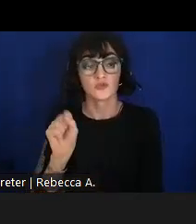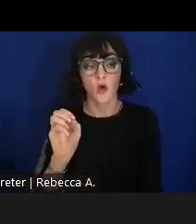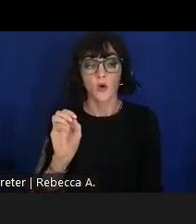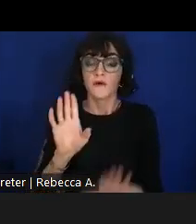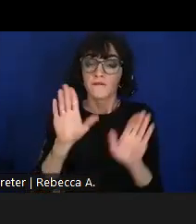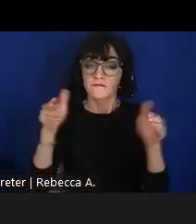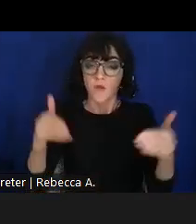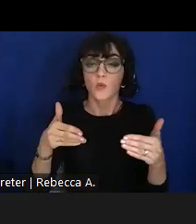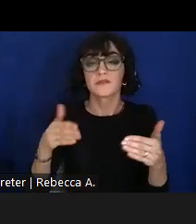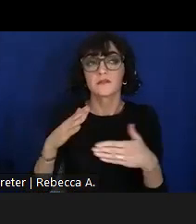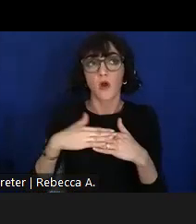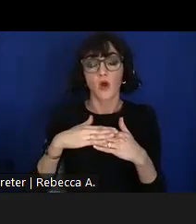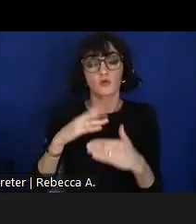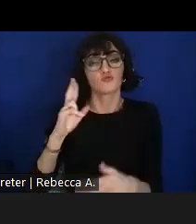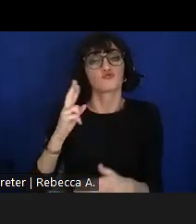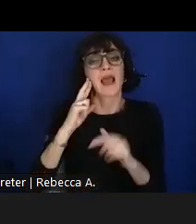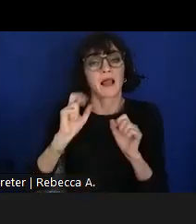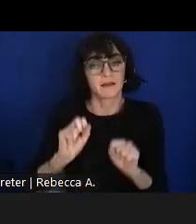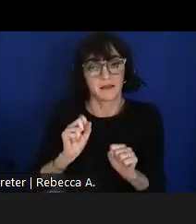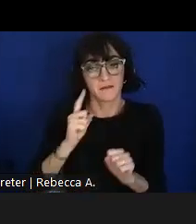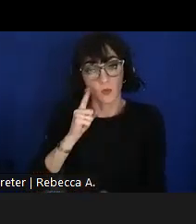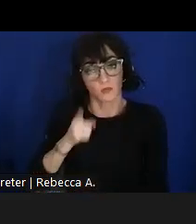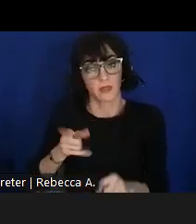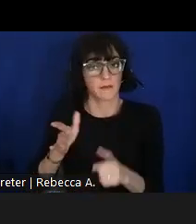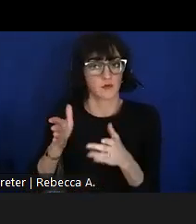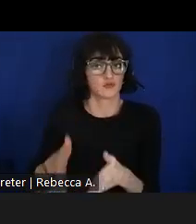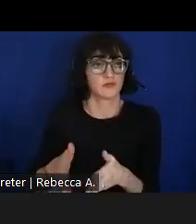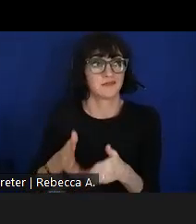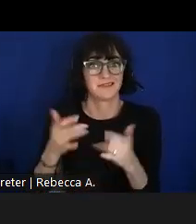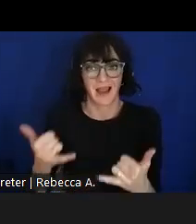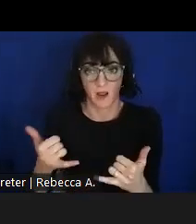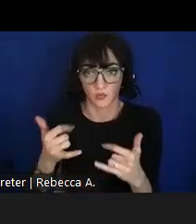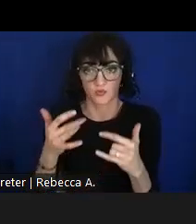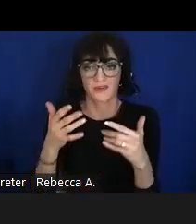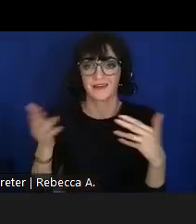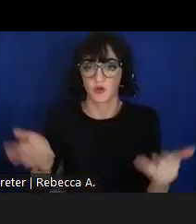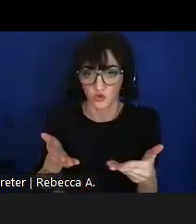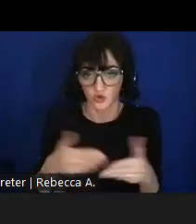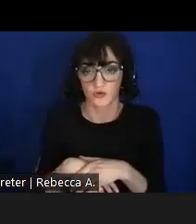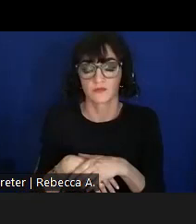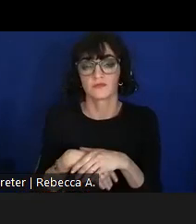on the reality that is here and now and how people can be as safe as possible as healthy